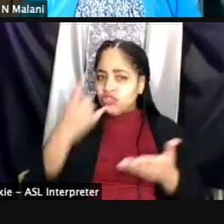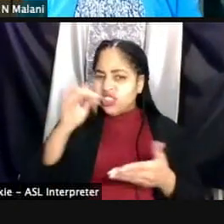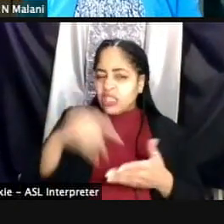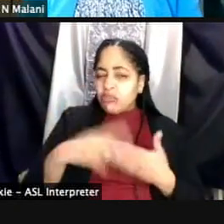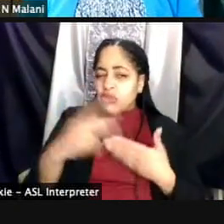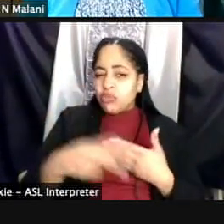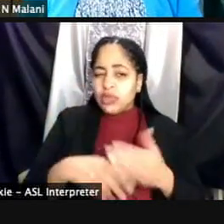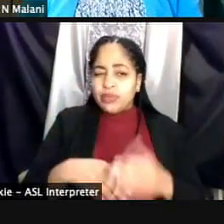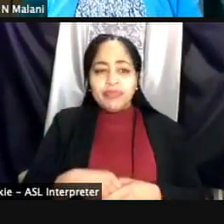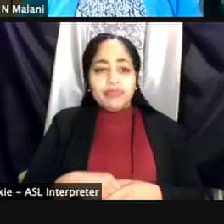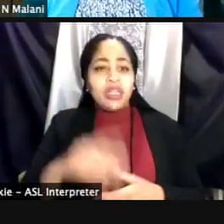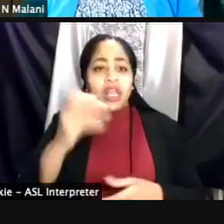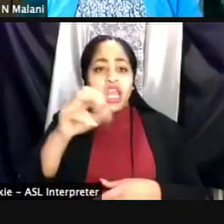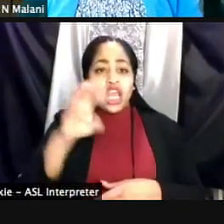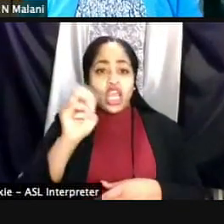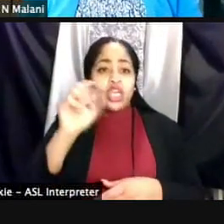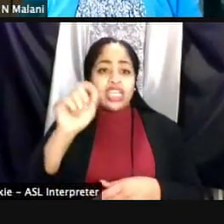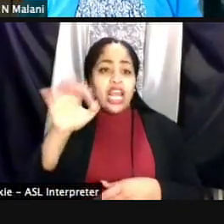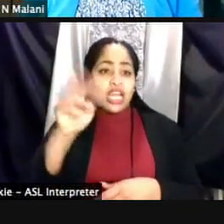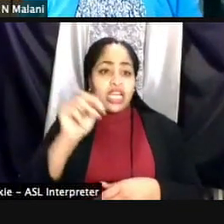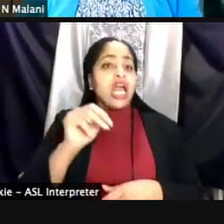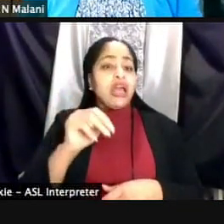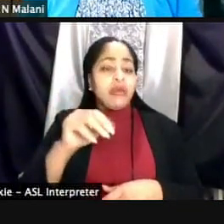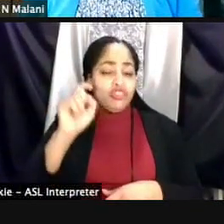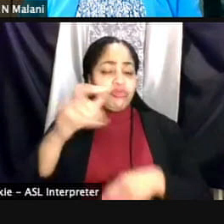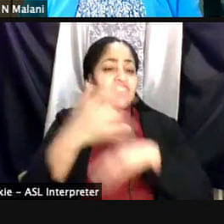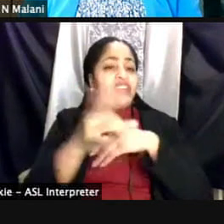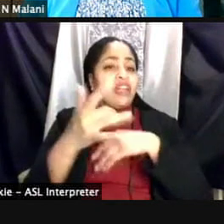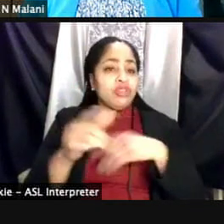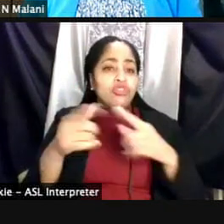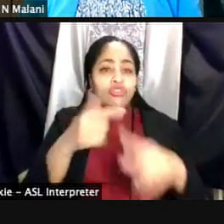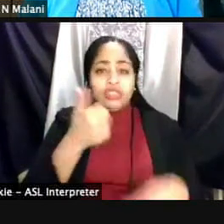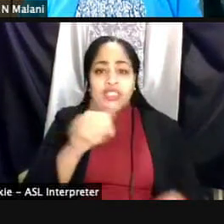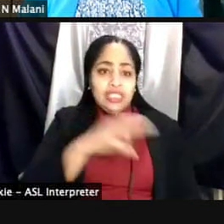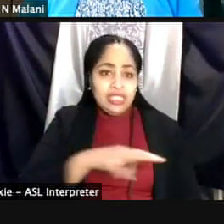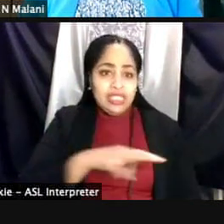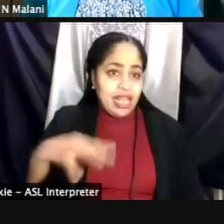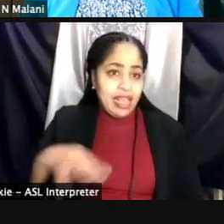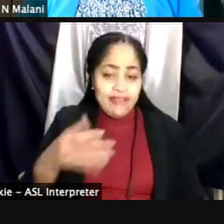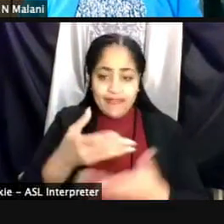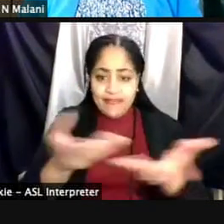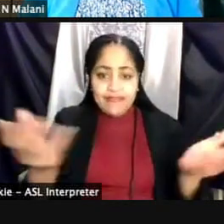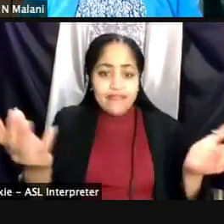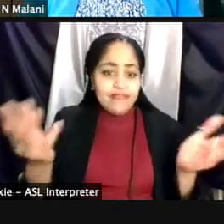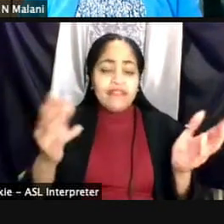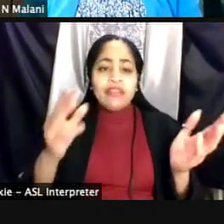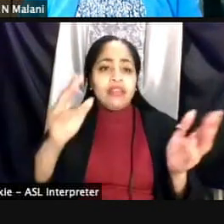Care.com should be available to faculty and staff by the end of next week.